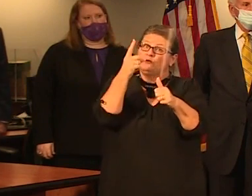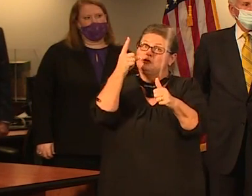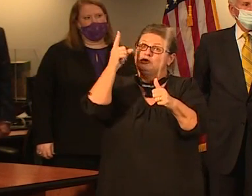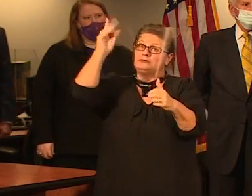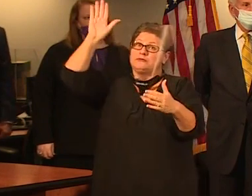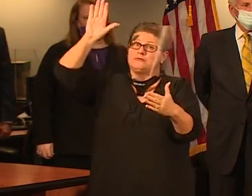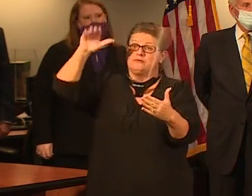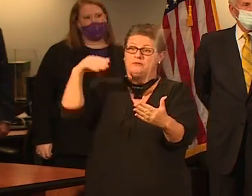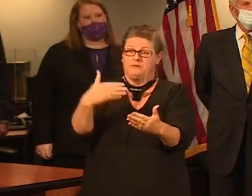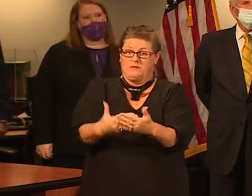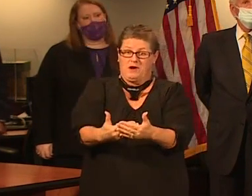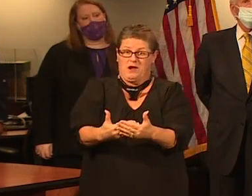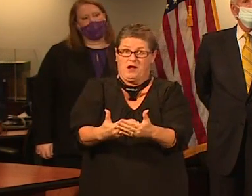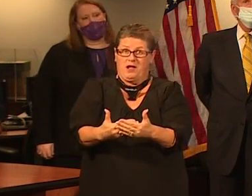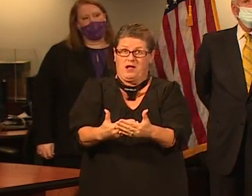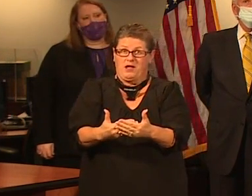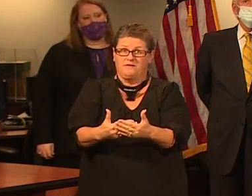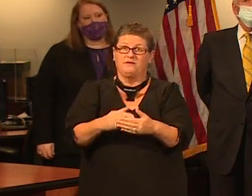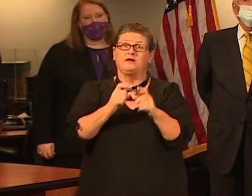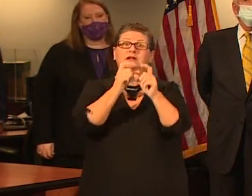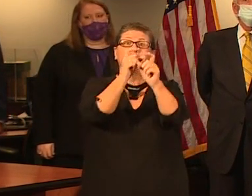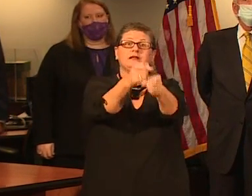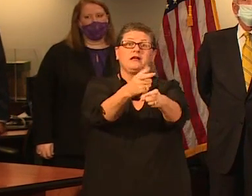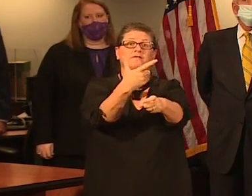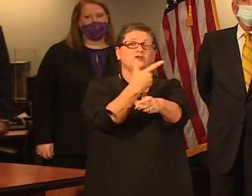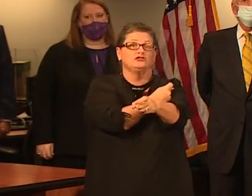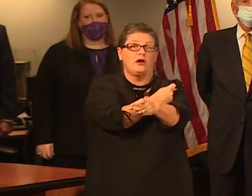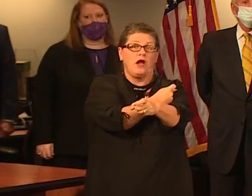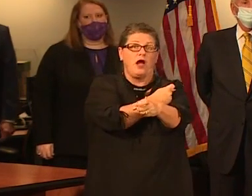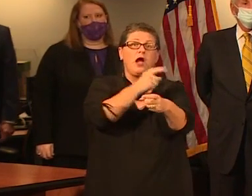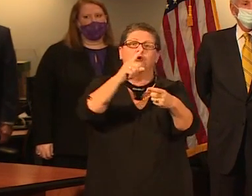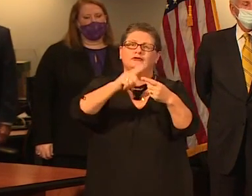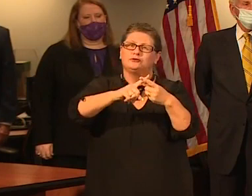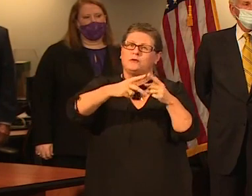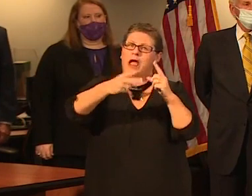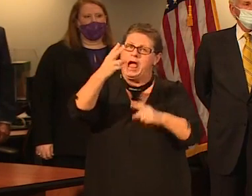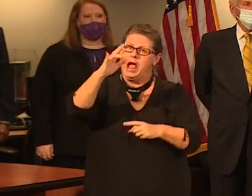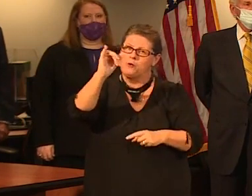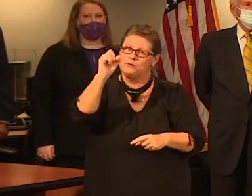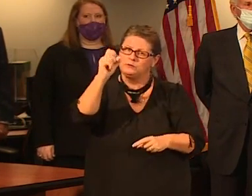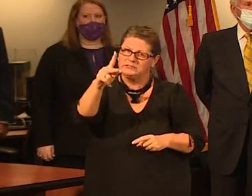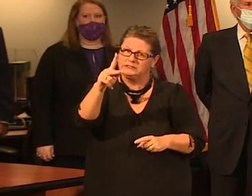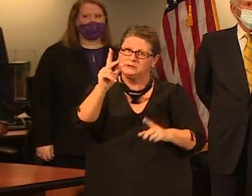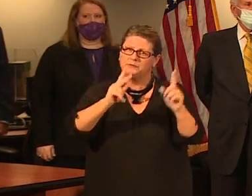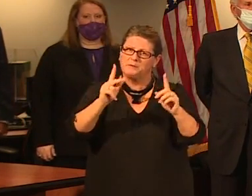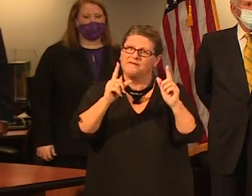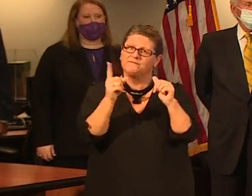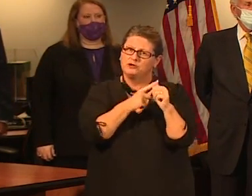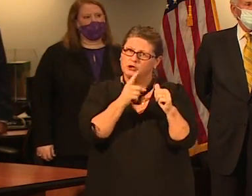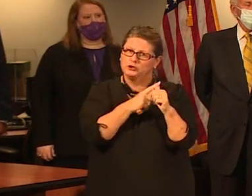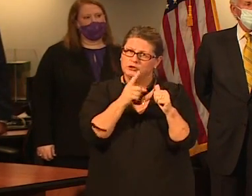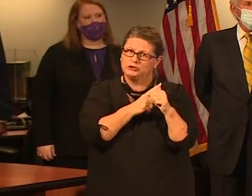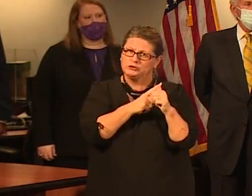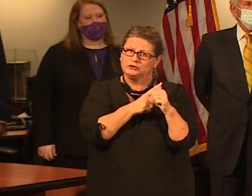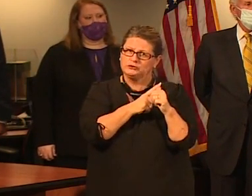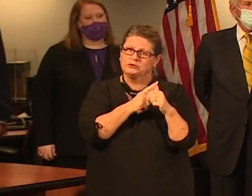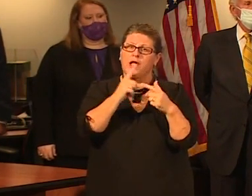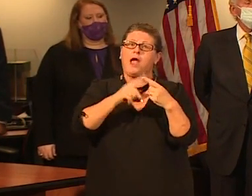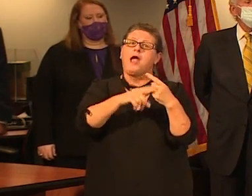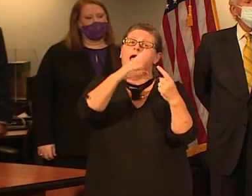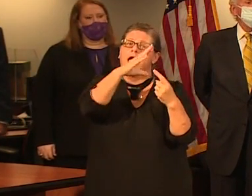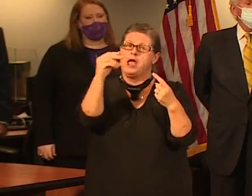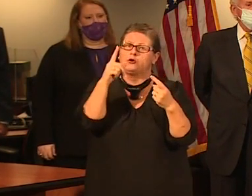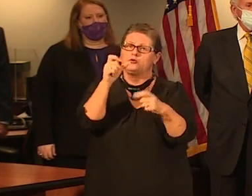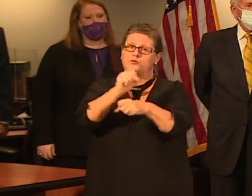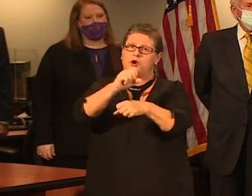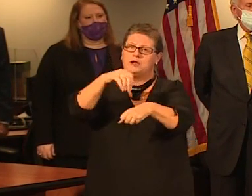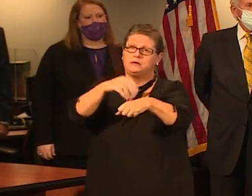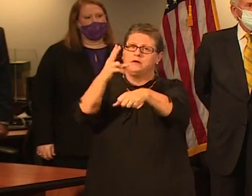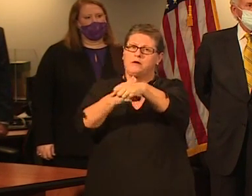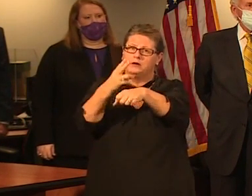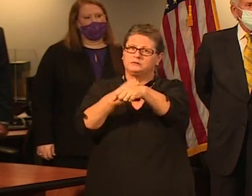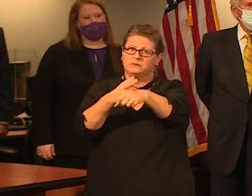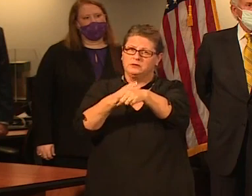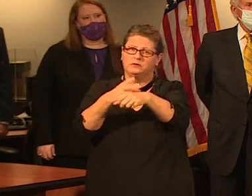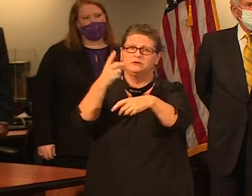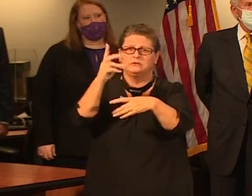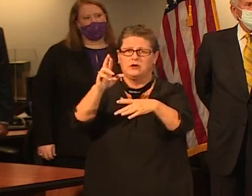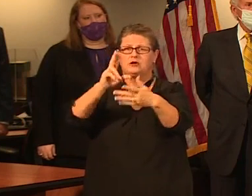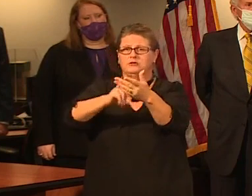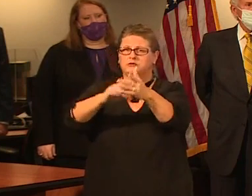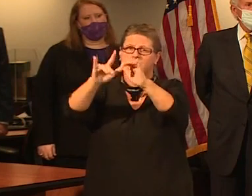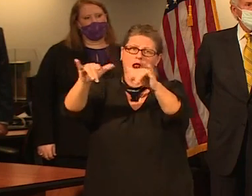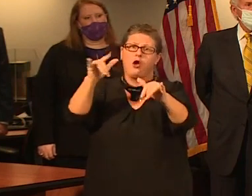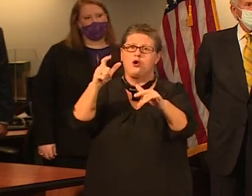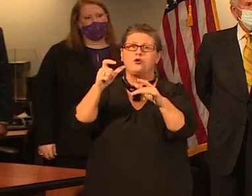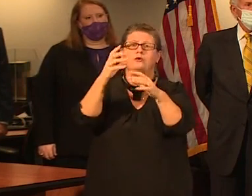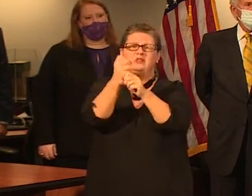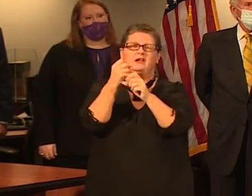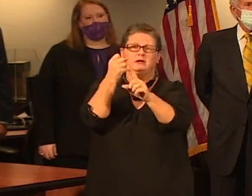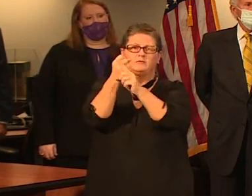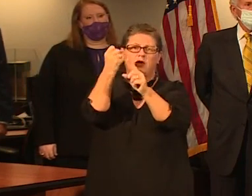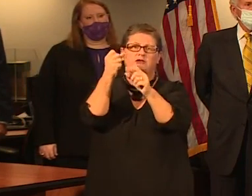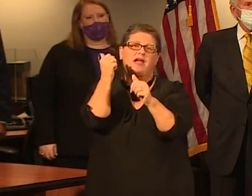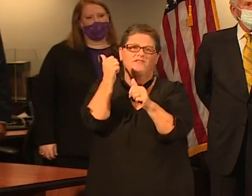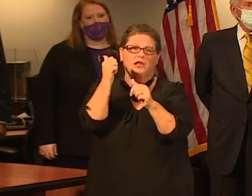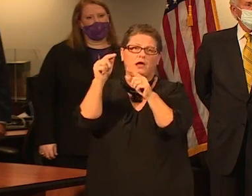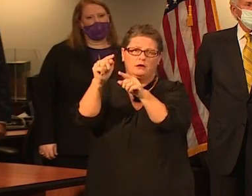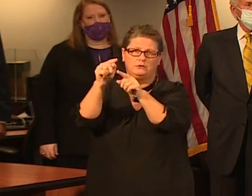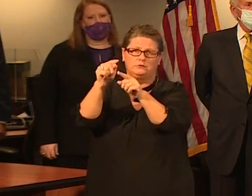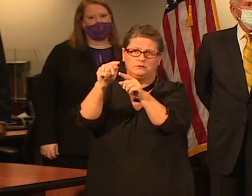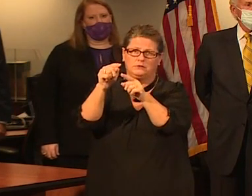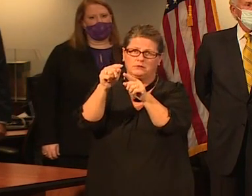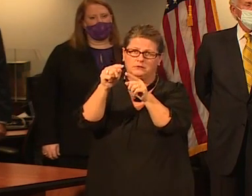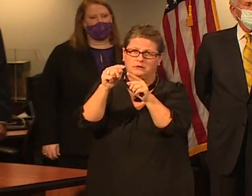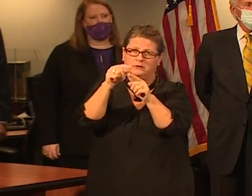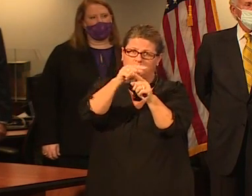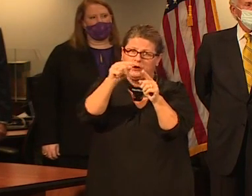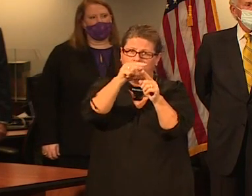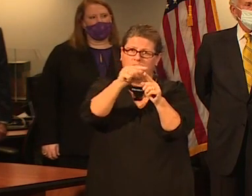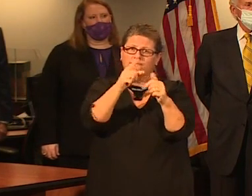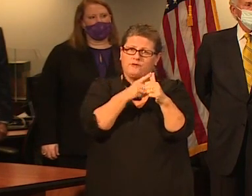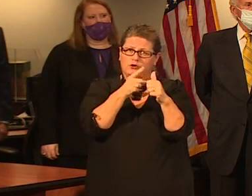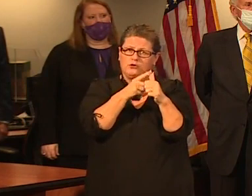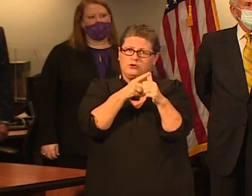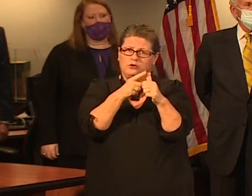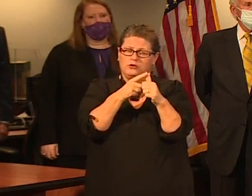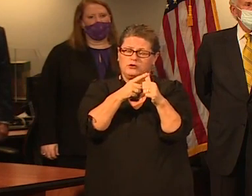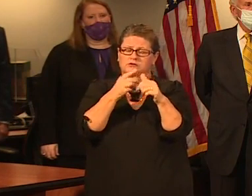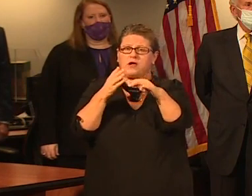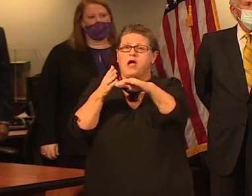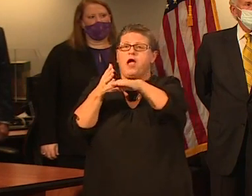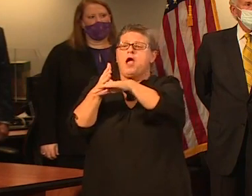REMEMBER, THE FIRST DOSES OF THE VACCINE WILL BE AVAILABLE FOR THOSE AT HIGHEST RISK FOR DEVELOPING SEVERE COMPLICATIONS AND ESSENTIAL WORKERS WHO ARE ROUTINELY EXPOSED TO THE VIRUS